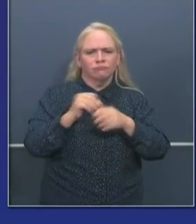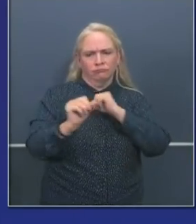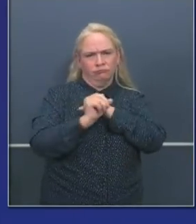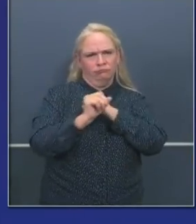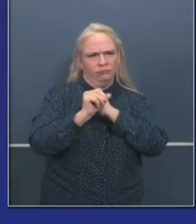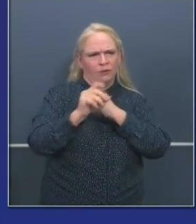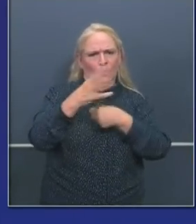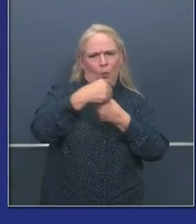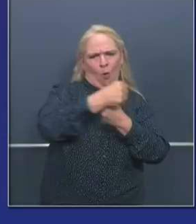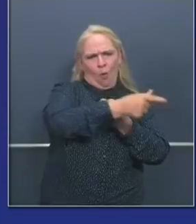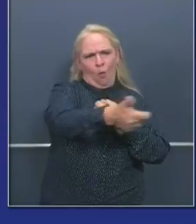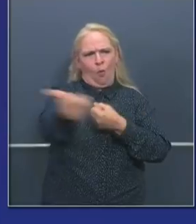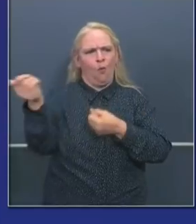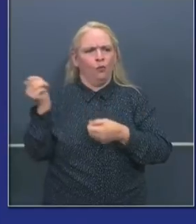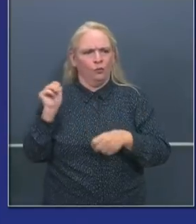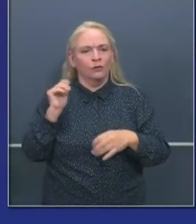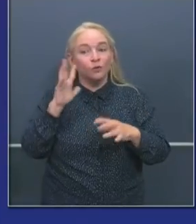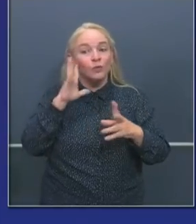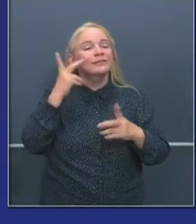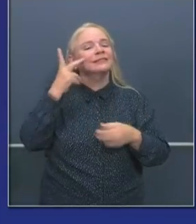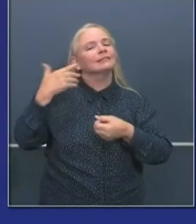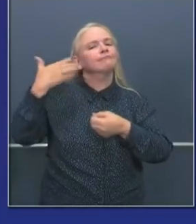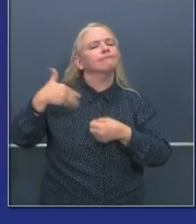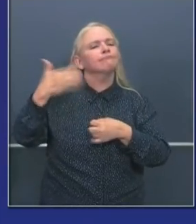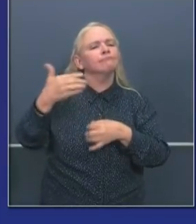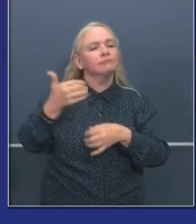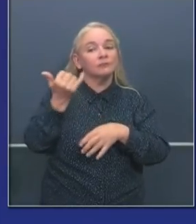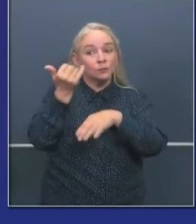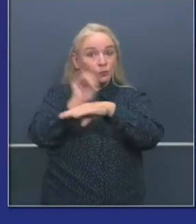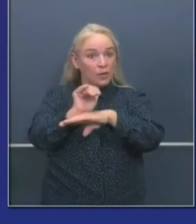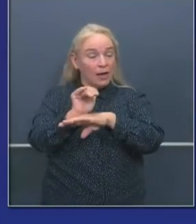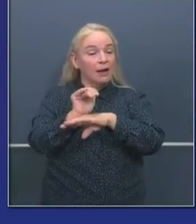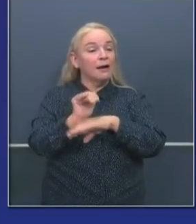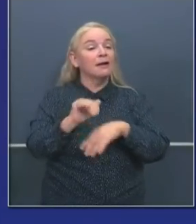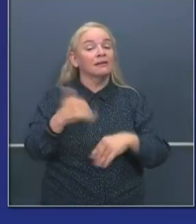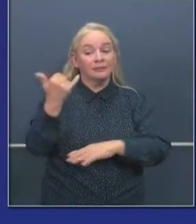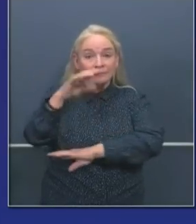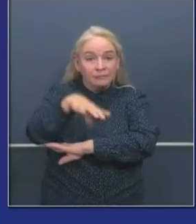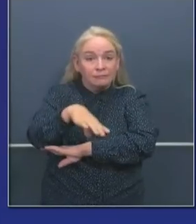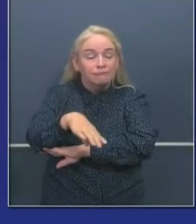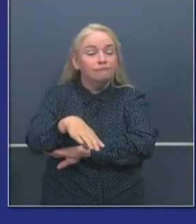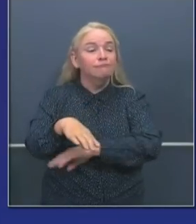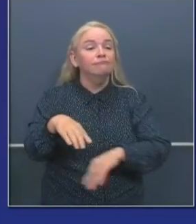PARTNERS FOR WRITING THE CHECKS AND WE HOPE TO GROW THE